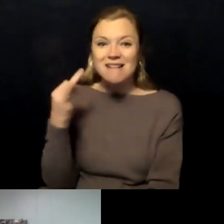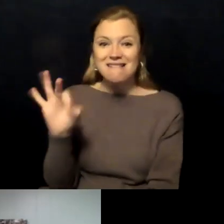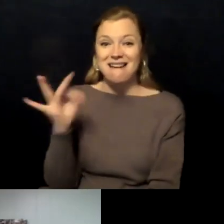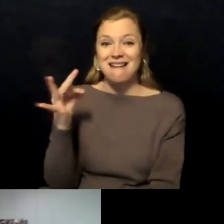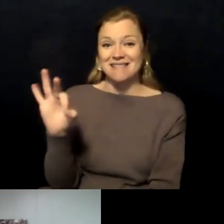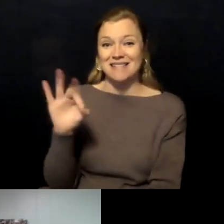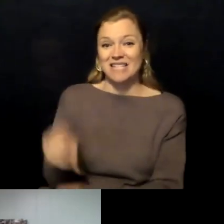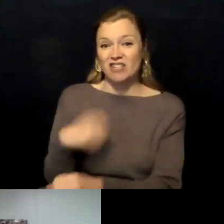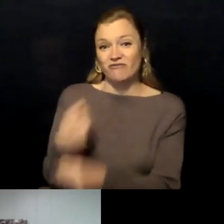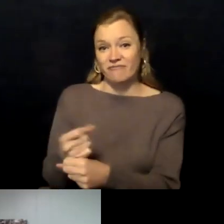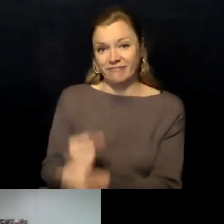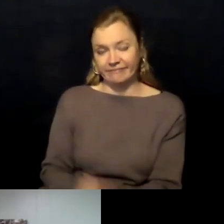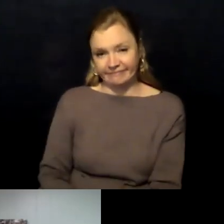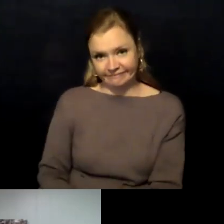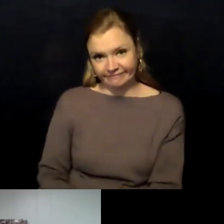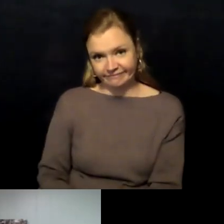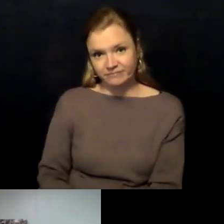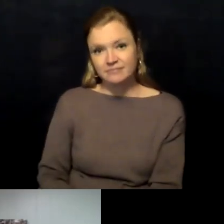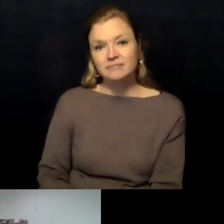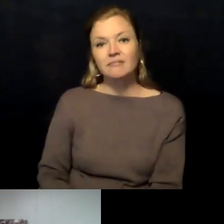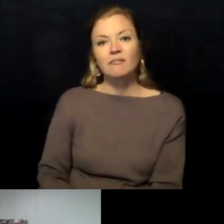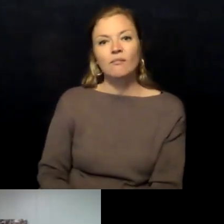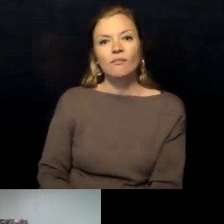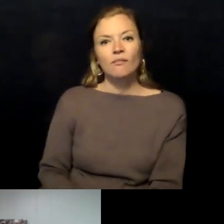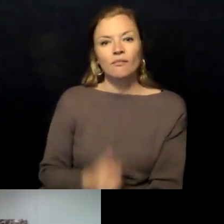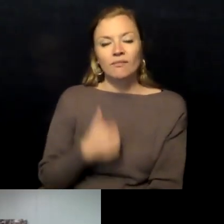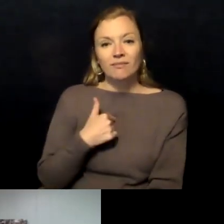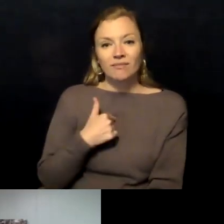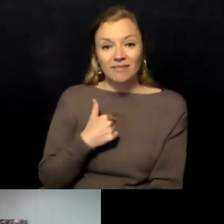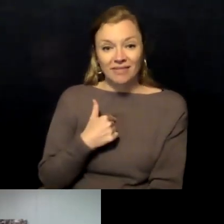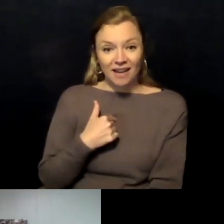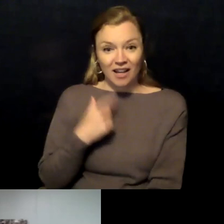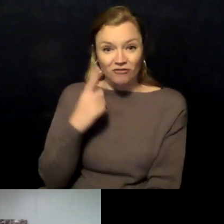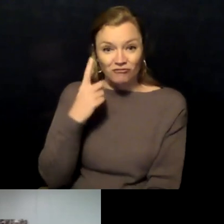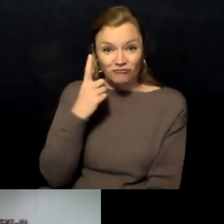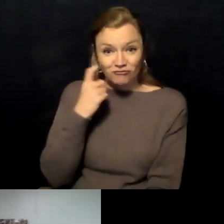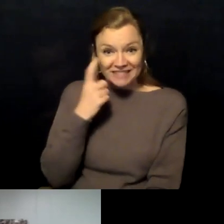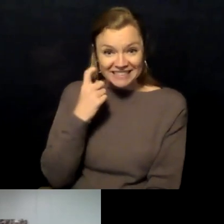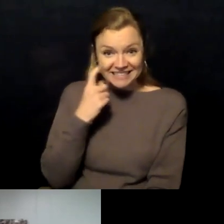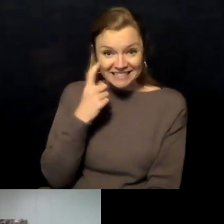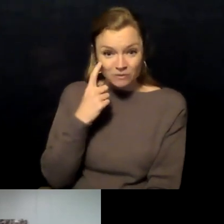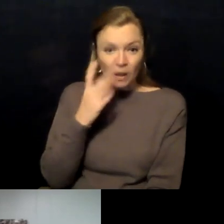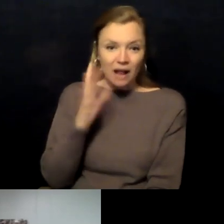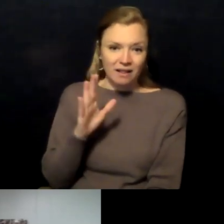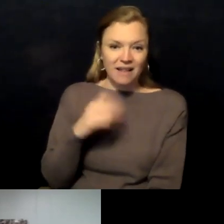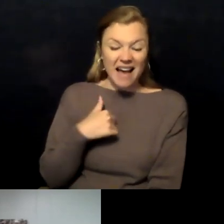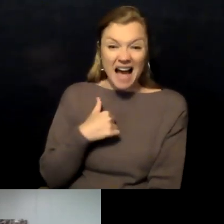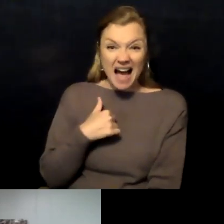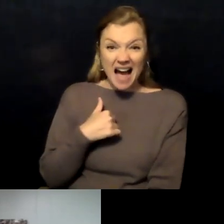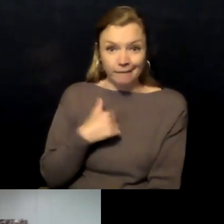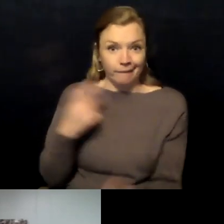enough, in sort of a fluke situation, ended up working as an animal keeper for about